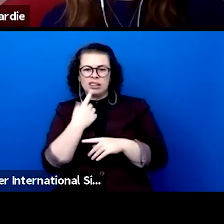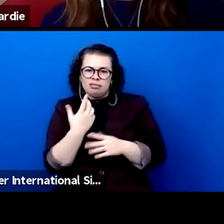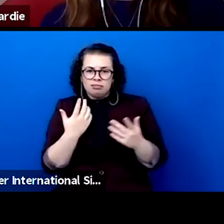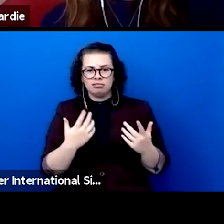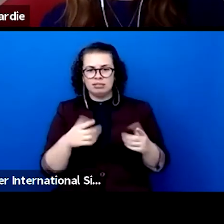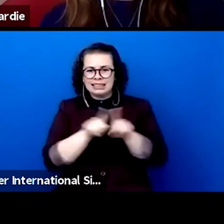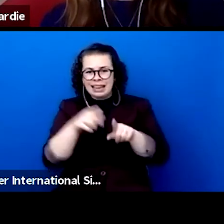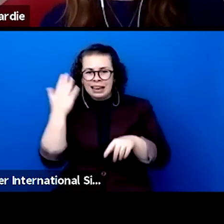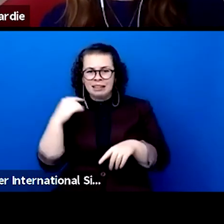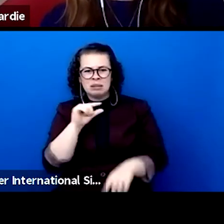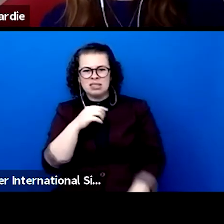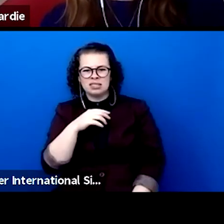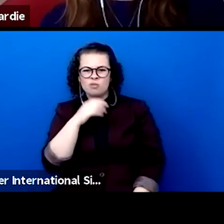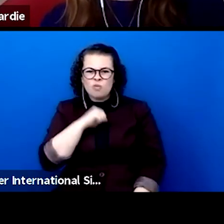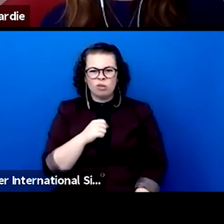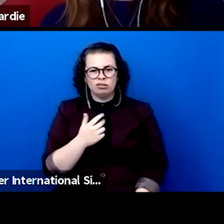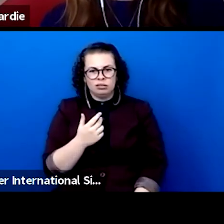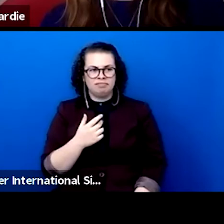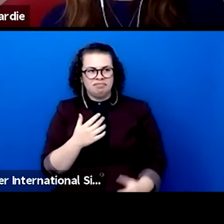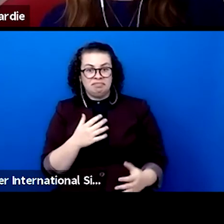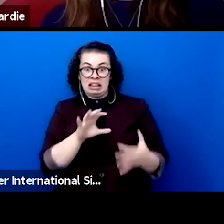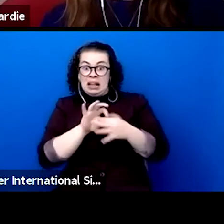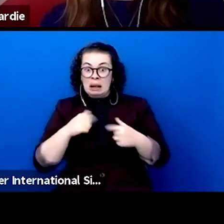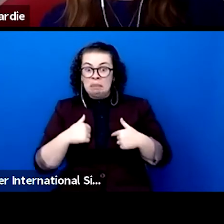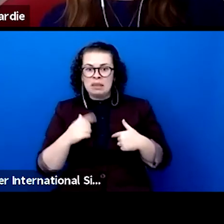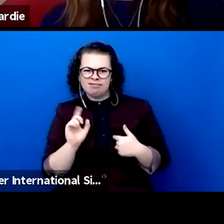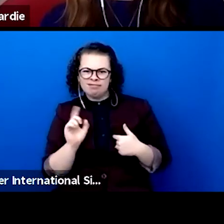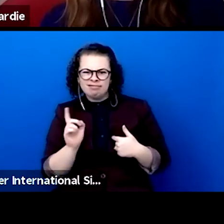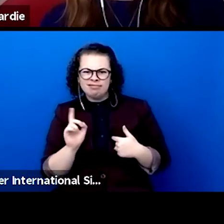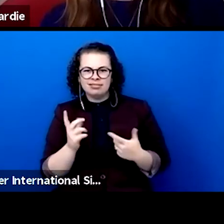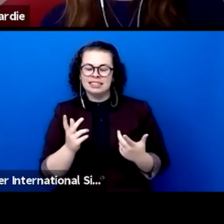it's like you know, it's very superficial you know so maybe you have to like then just take a piece